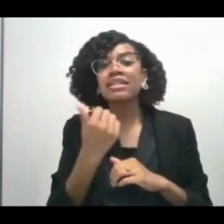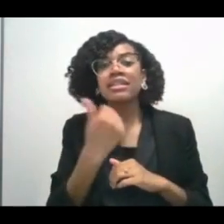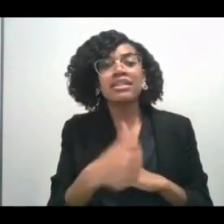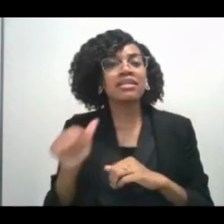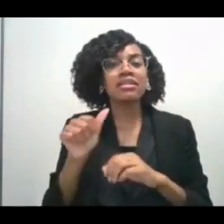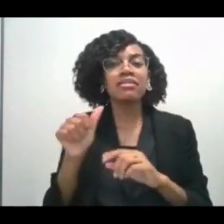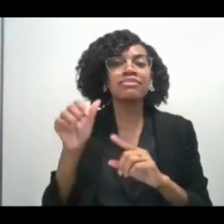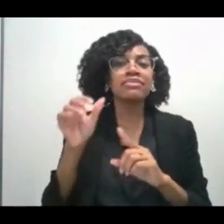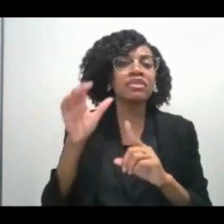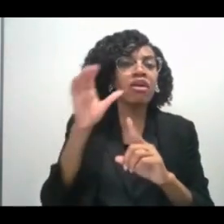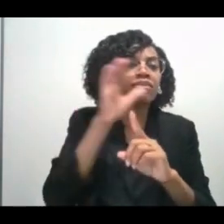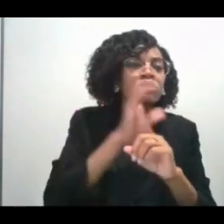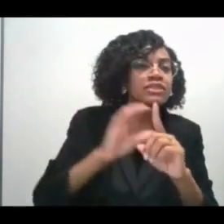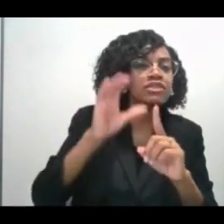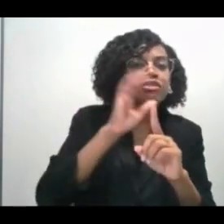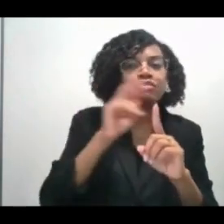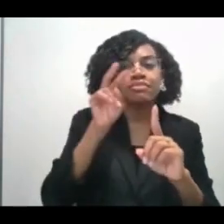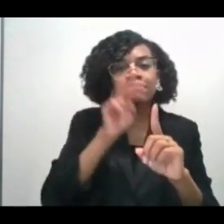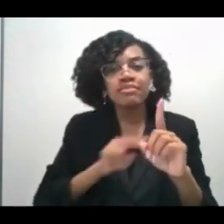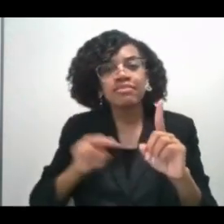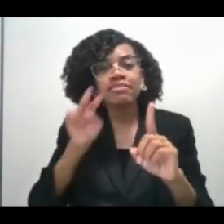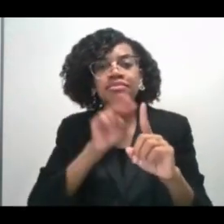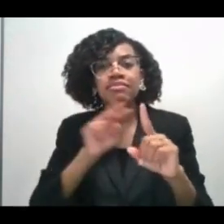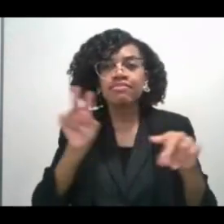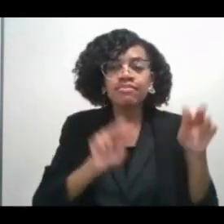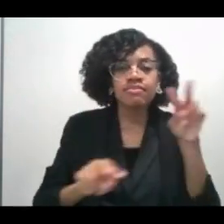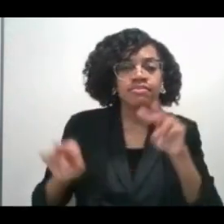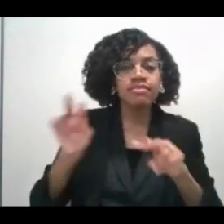knowledge and theory of climate science in meteorology are